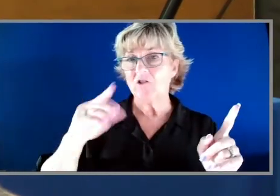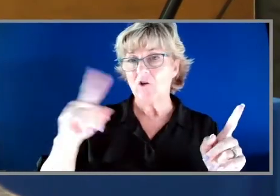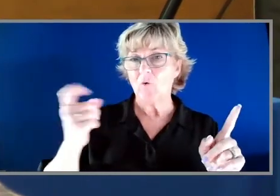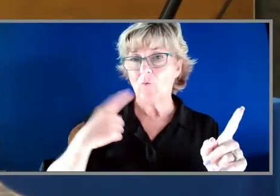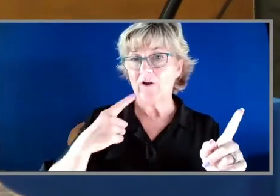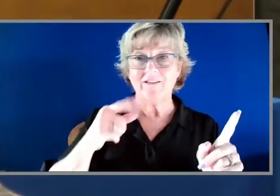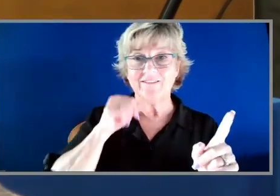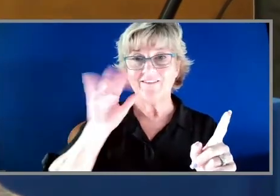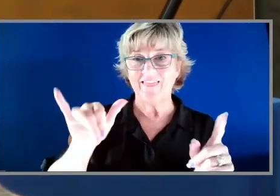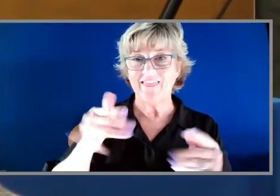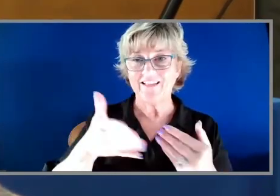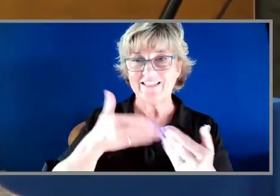Studio: very good question and it's not easy.